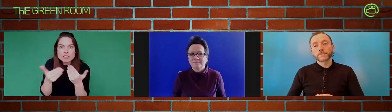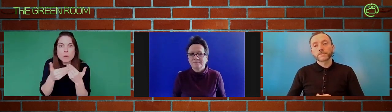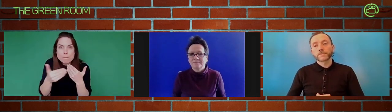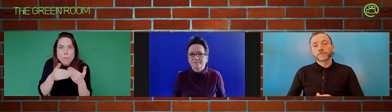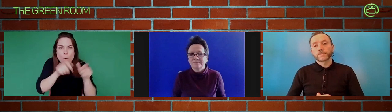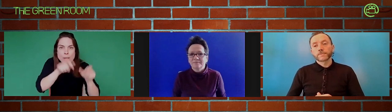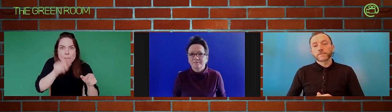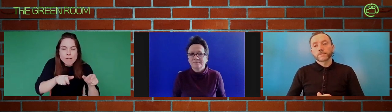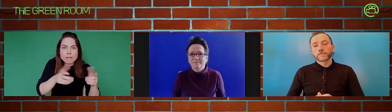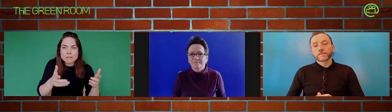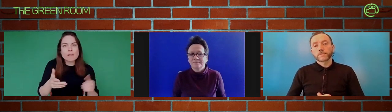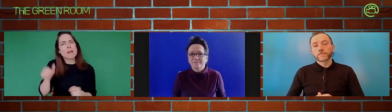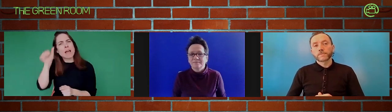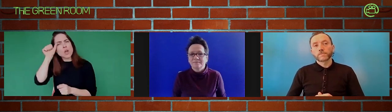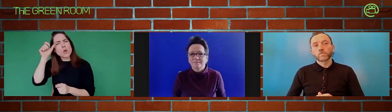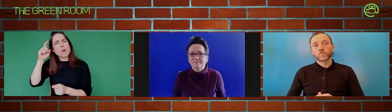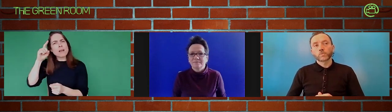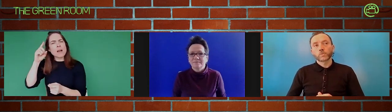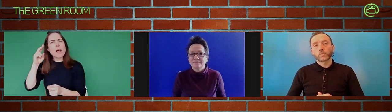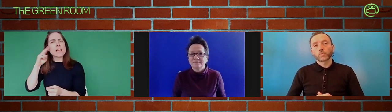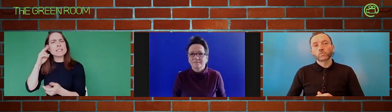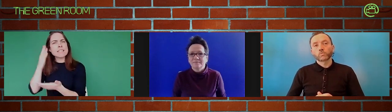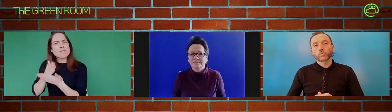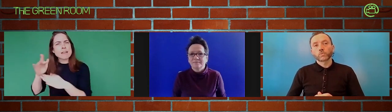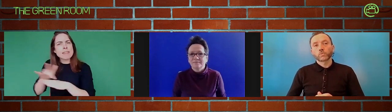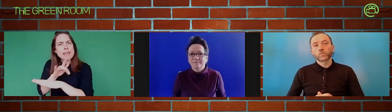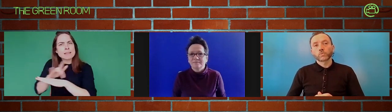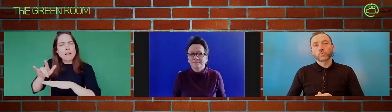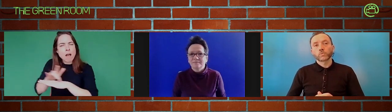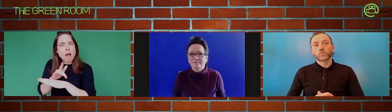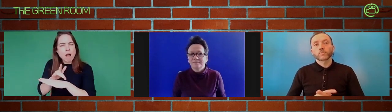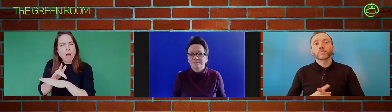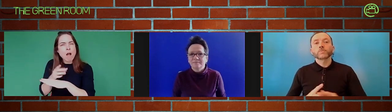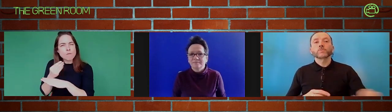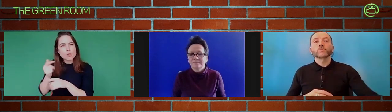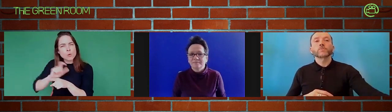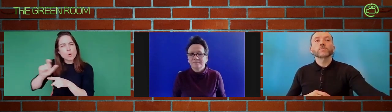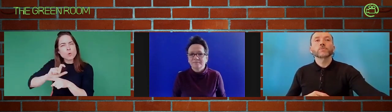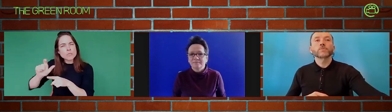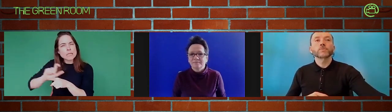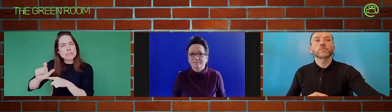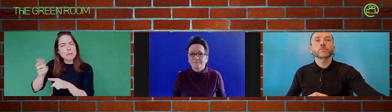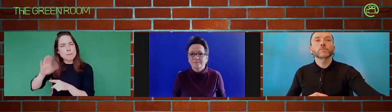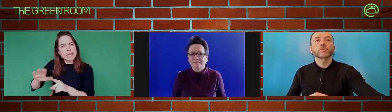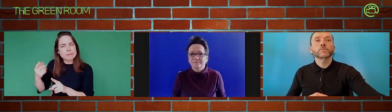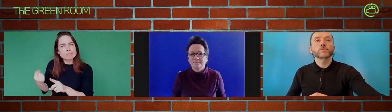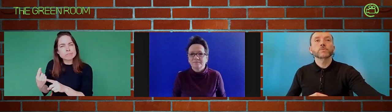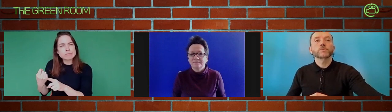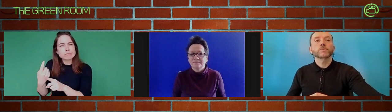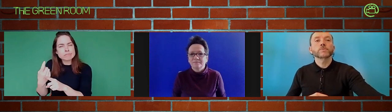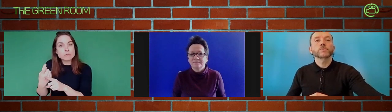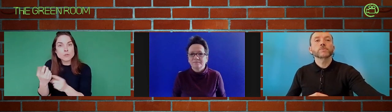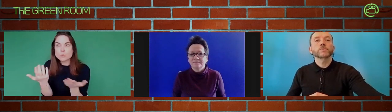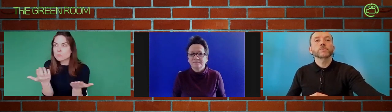some courses to encourage deaf artists into different areas of theatre with a technical design